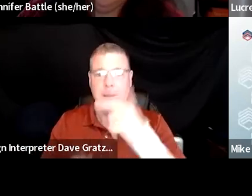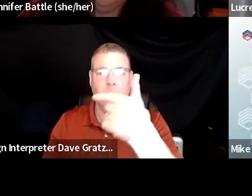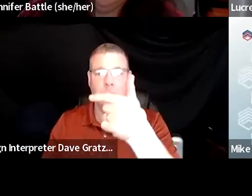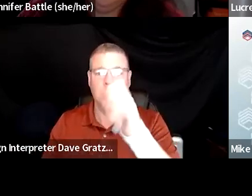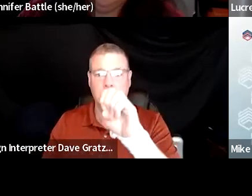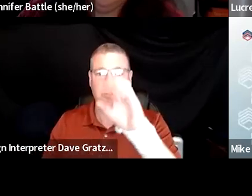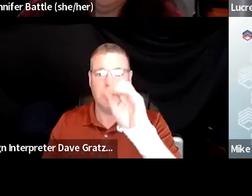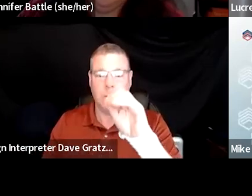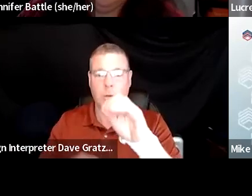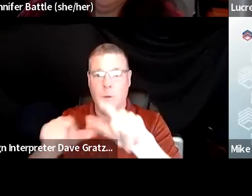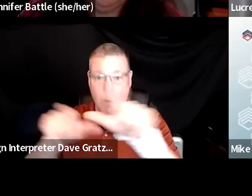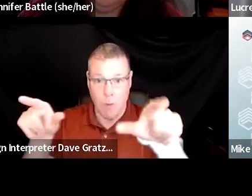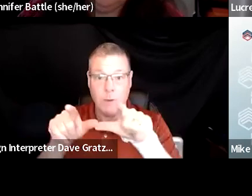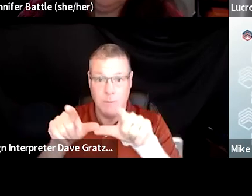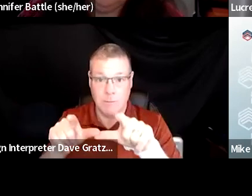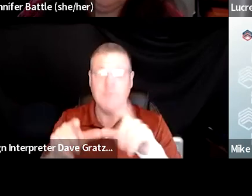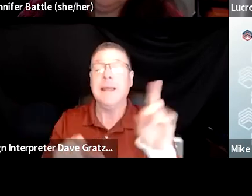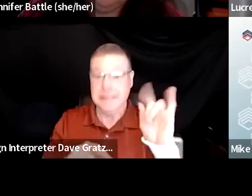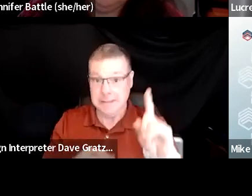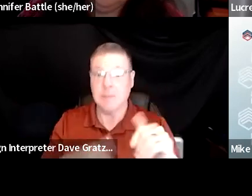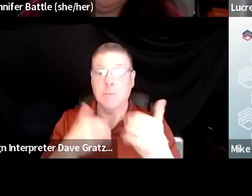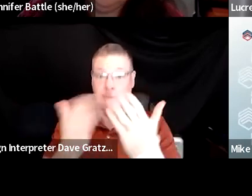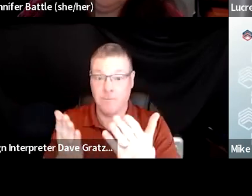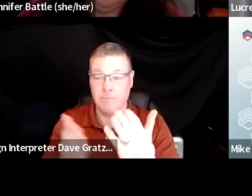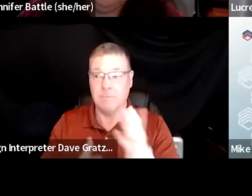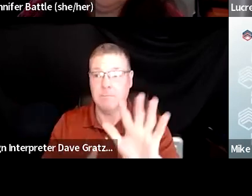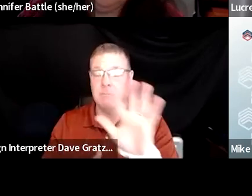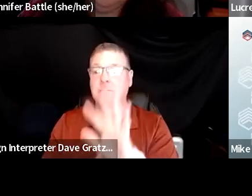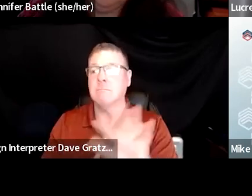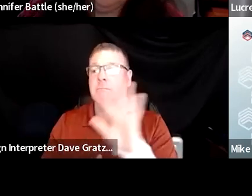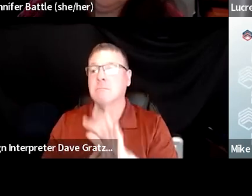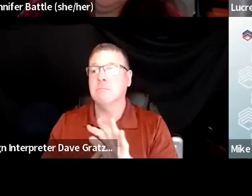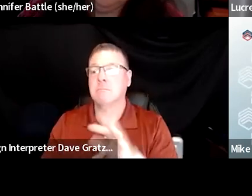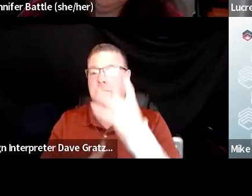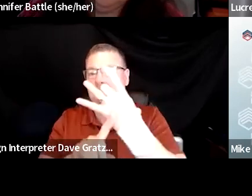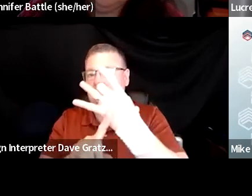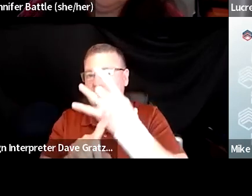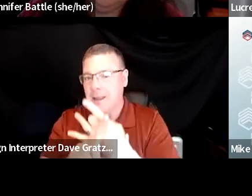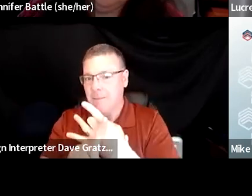And they did provide that report about, I don't know, eight months ago, something like that.